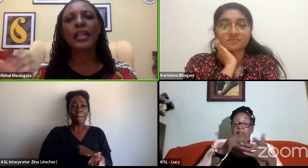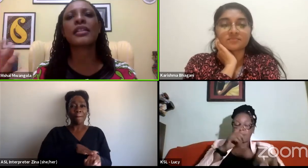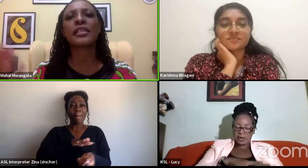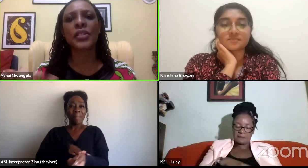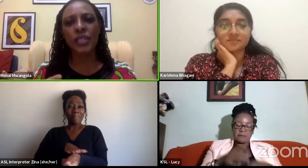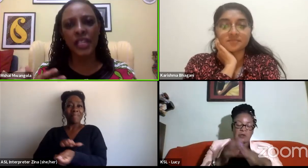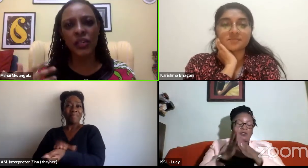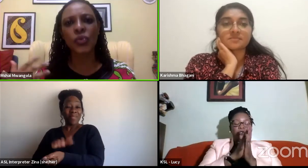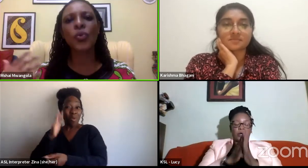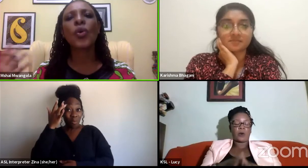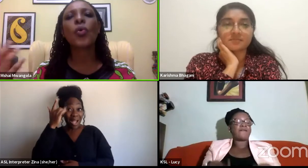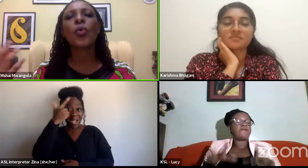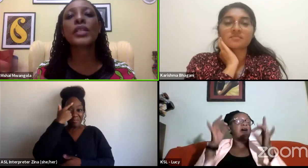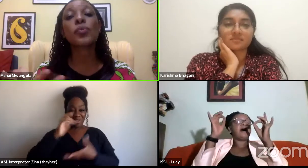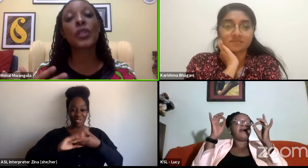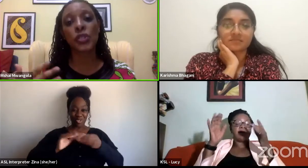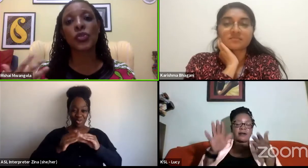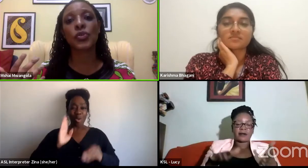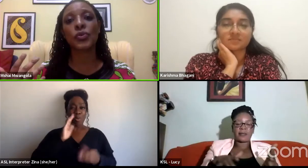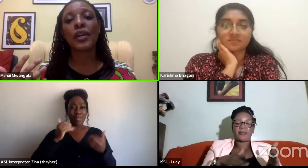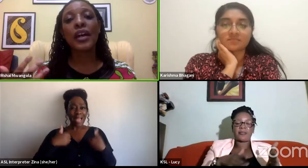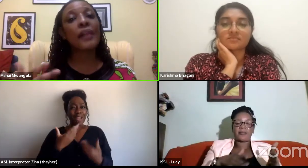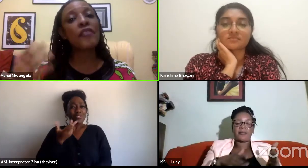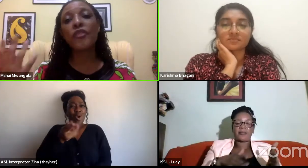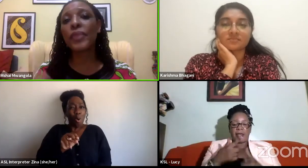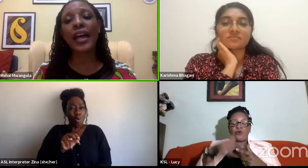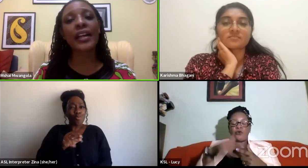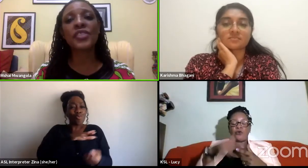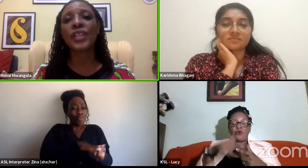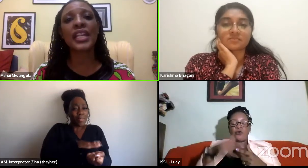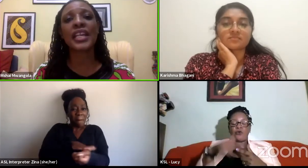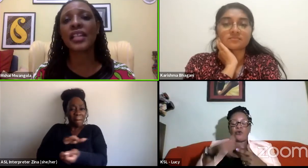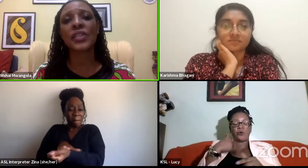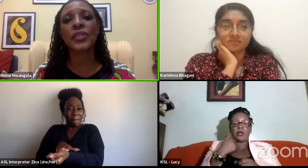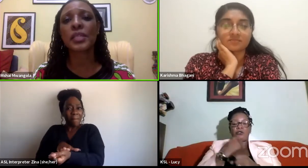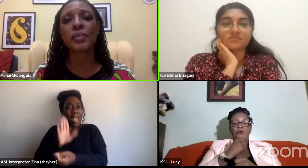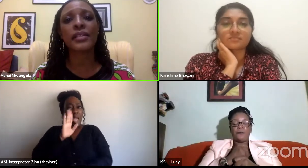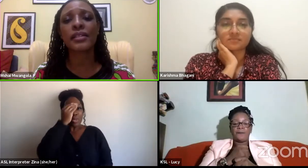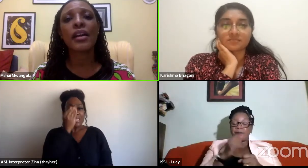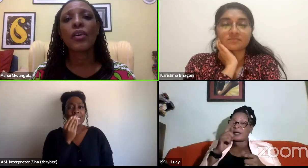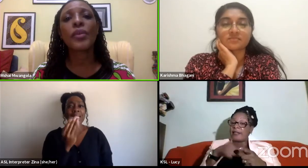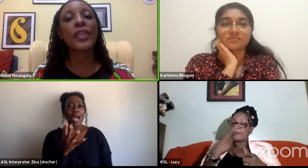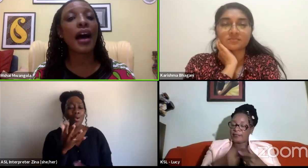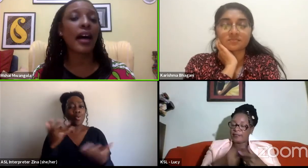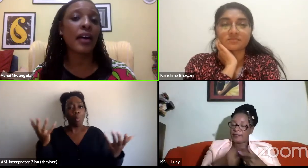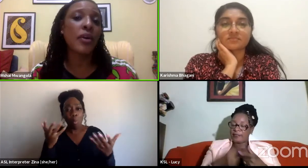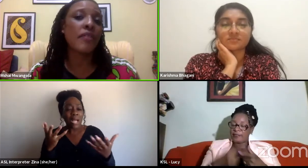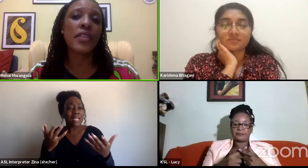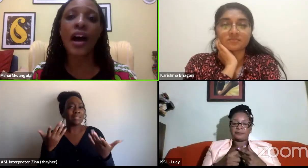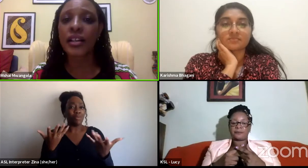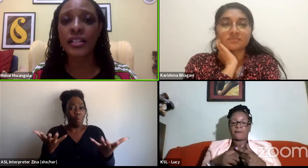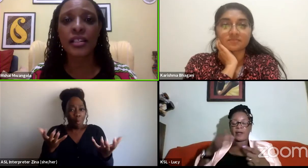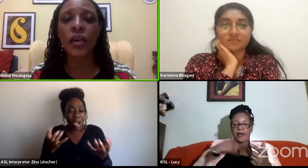It'll start to tell you what it wants to do. And then from there, it's really getting into the space with whoever the artists are,